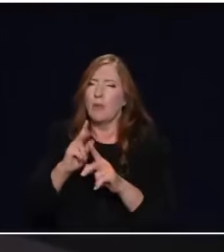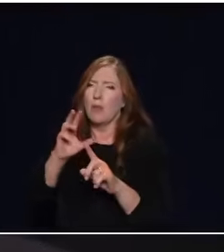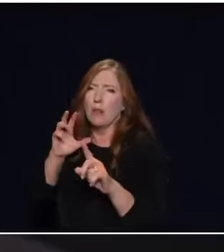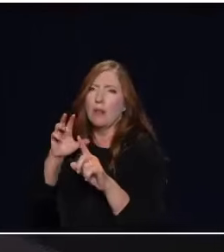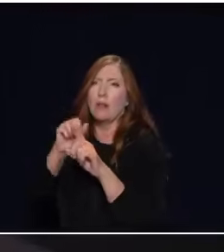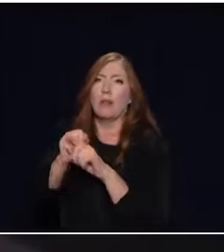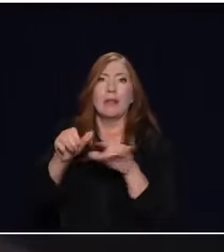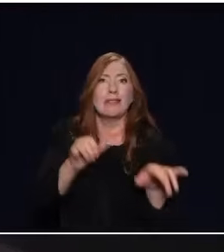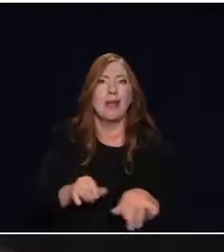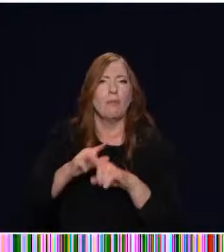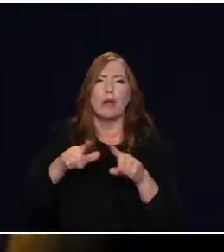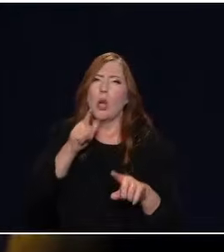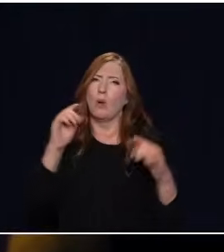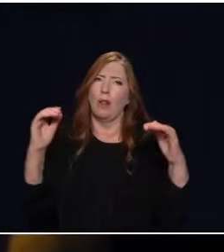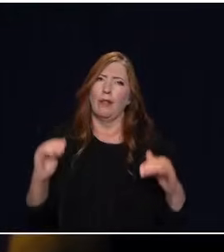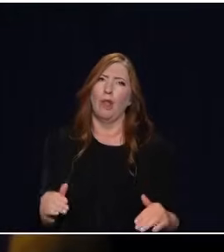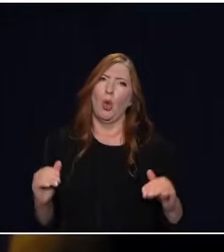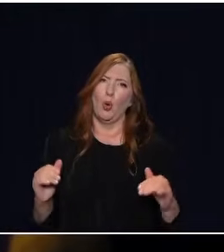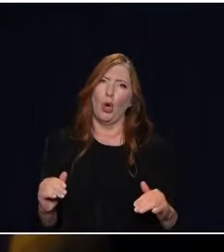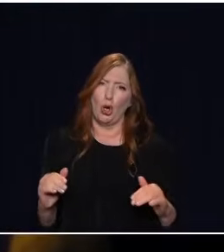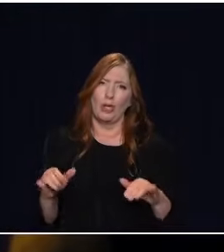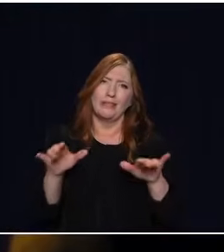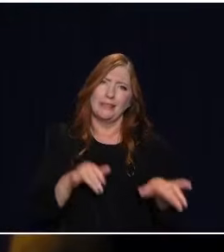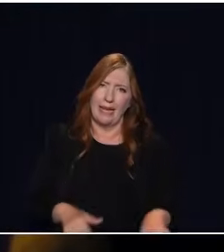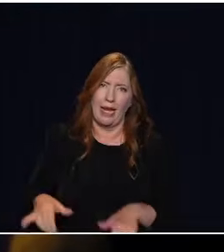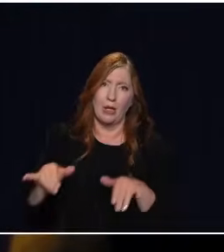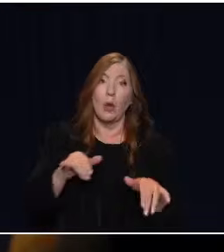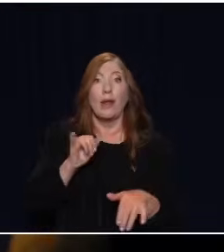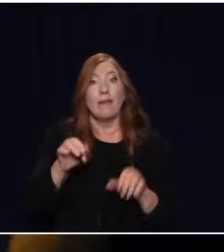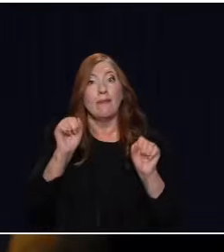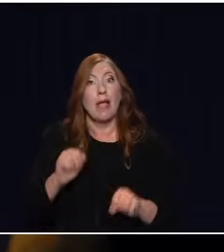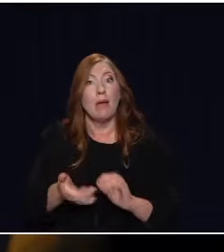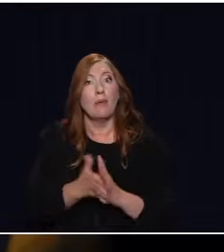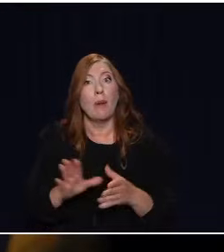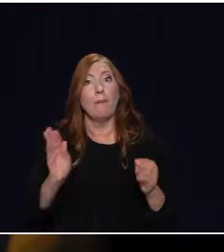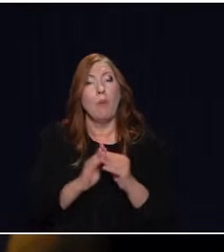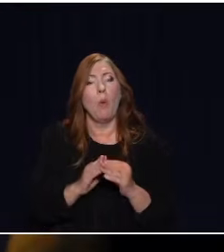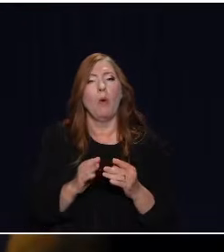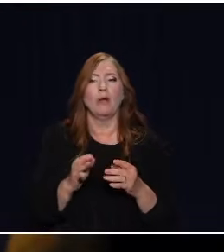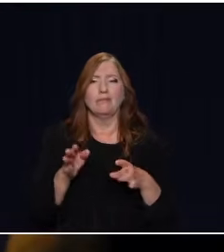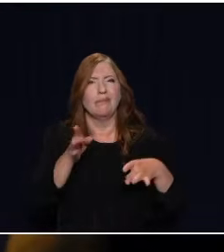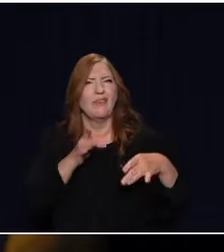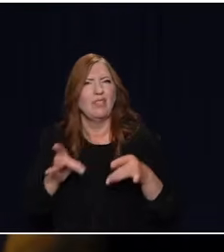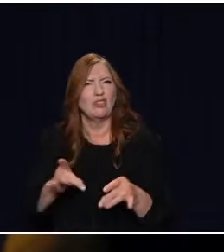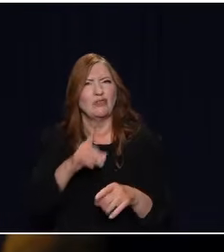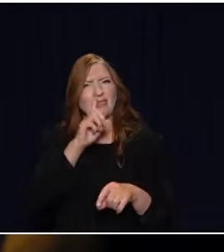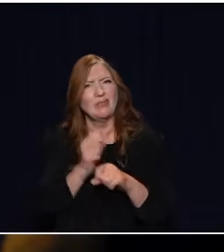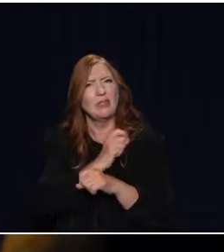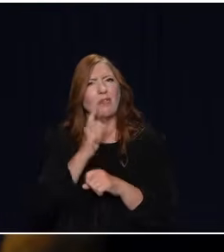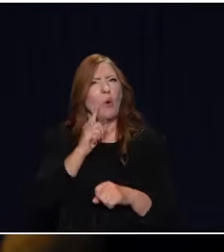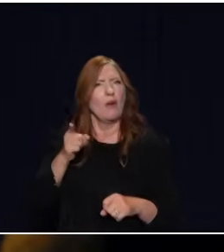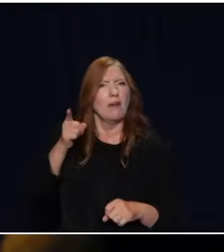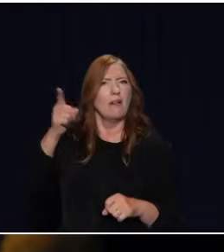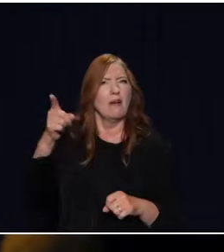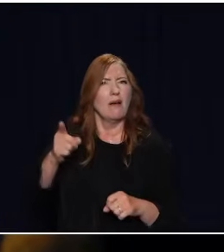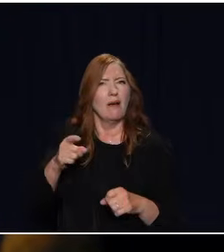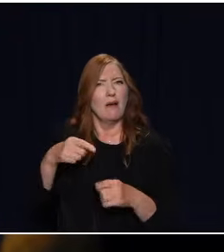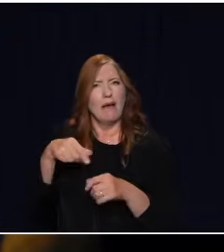THIS IS A NOBLE PROFESSION. WE NEED TO KEEP THE STANDARDS HIGH AND HELP PEOPLE REACH THE STANDARDS, NEVER LOWERING THE